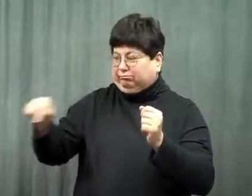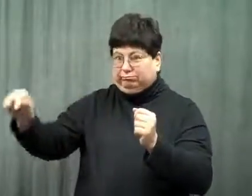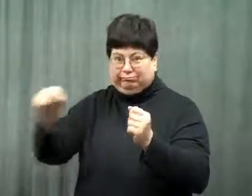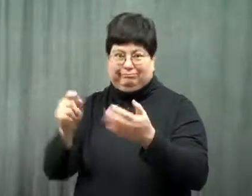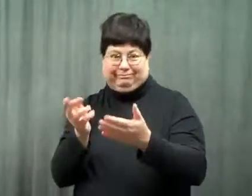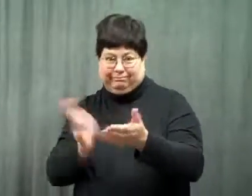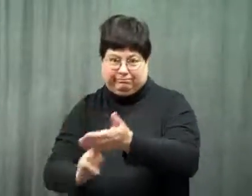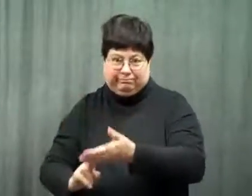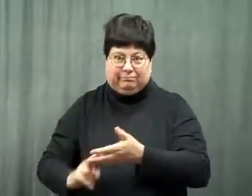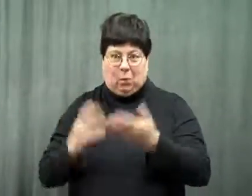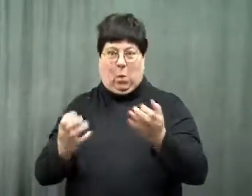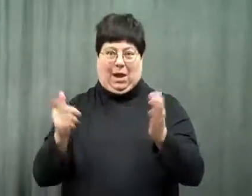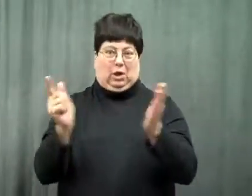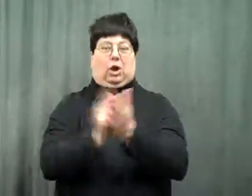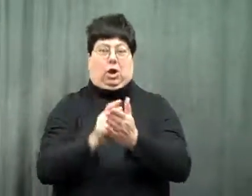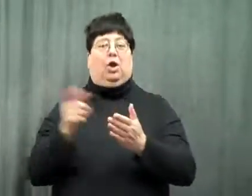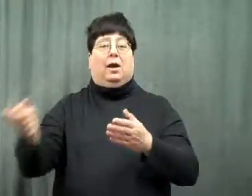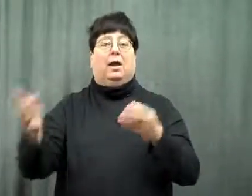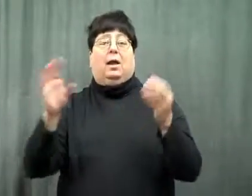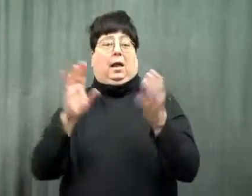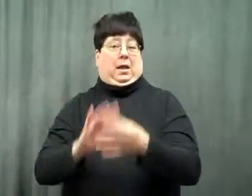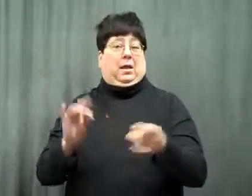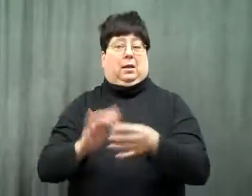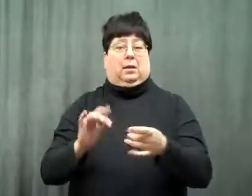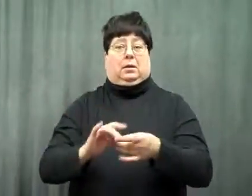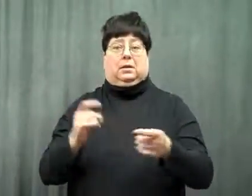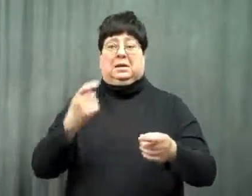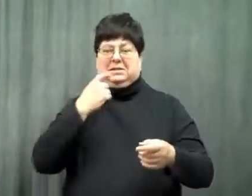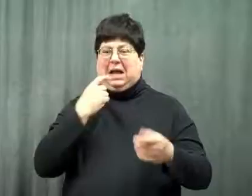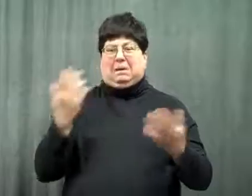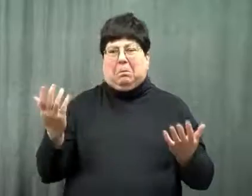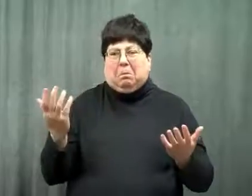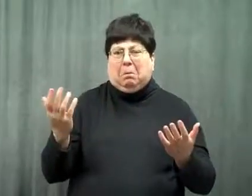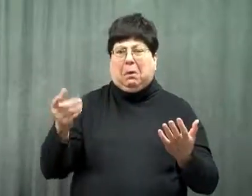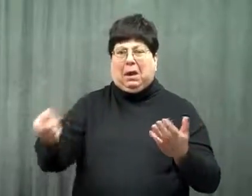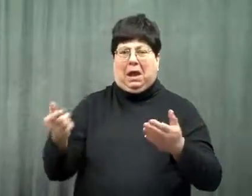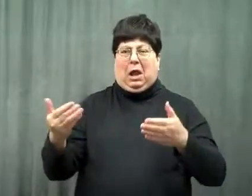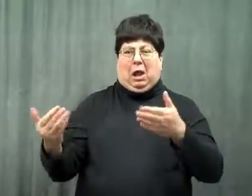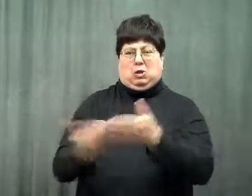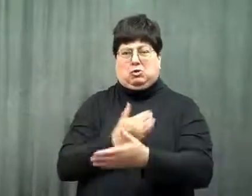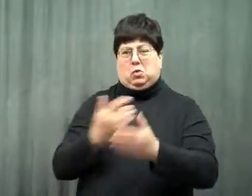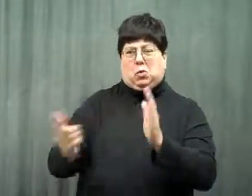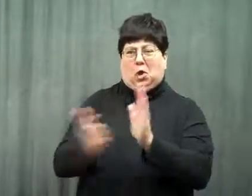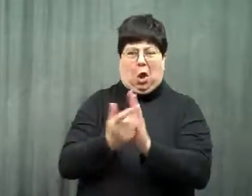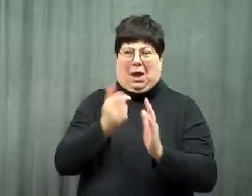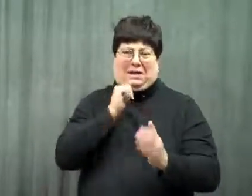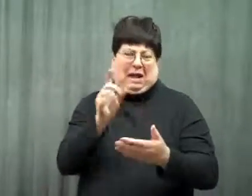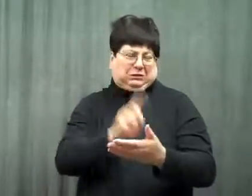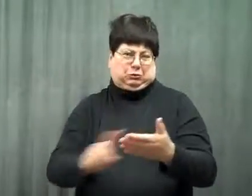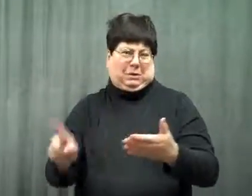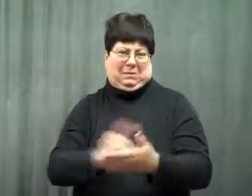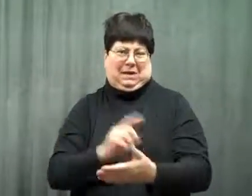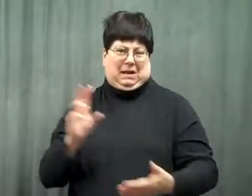with others said that the new law was not discriminatory.